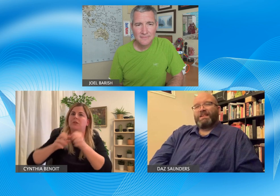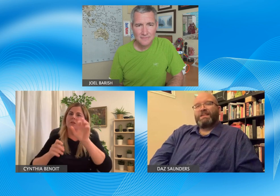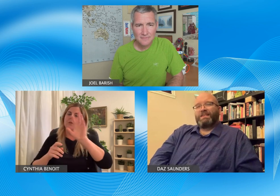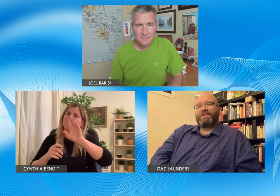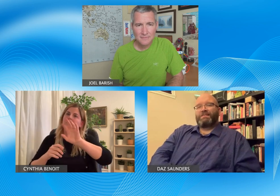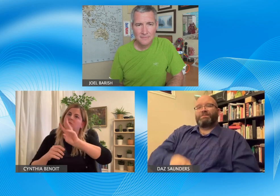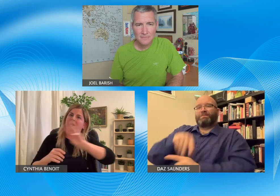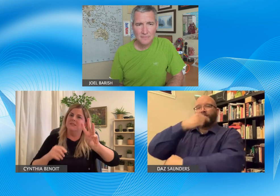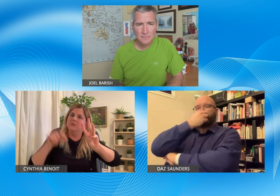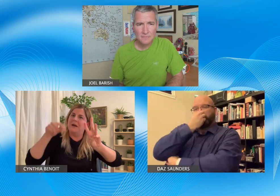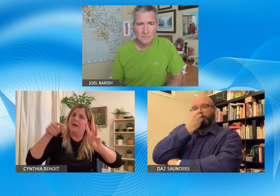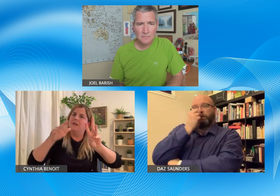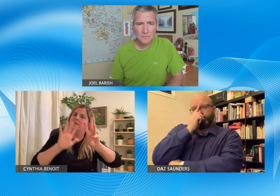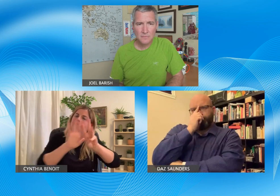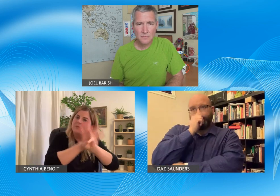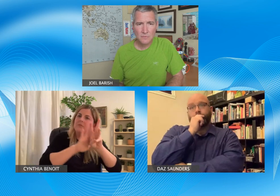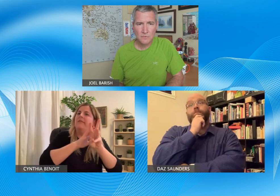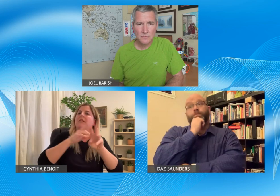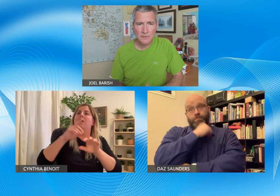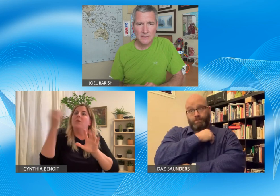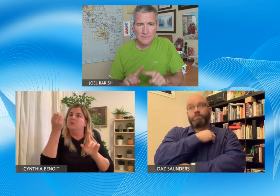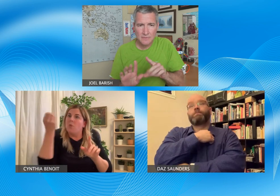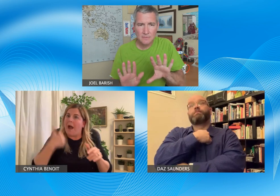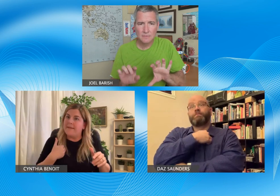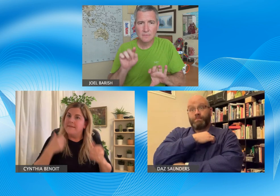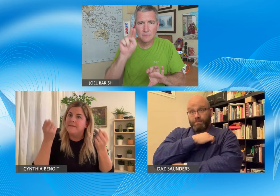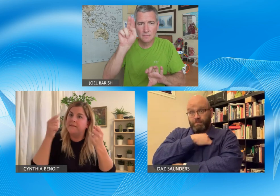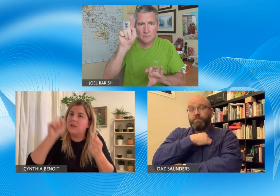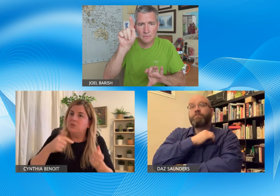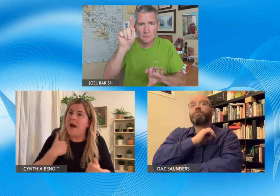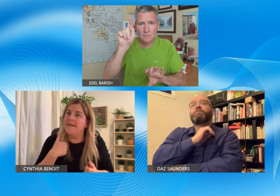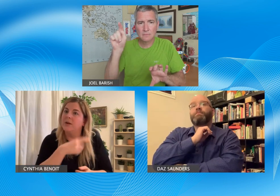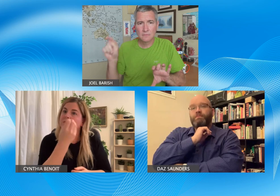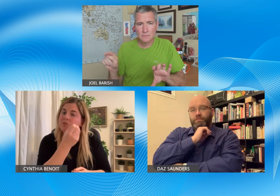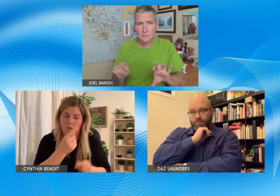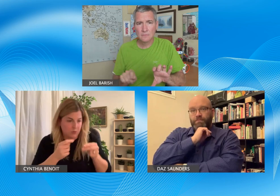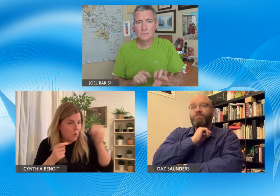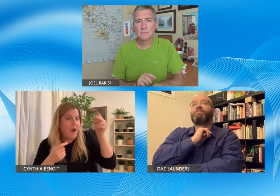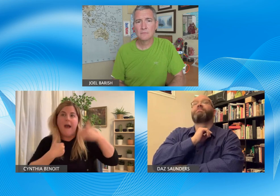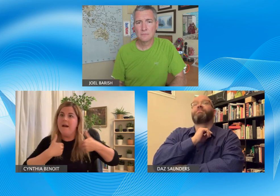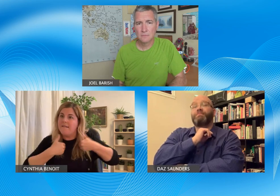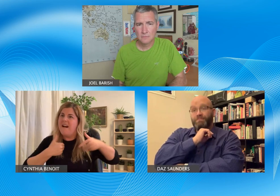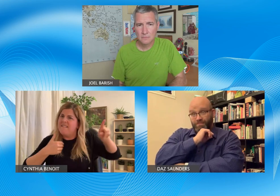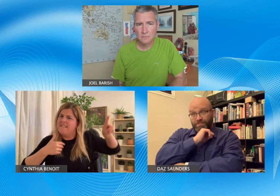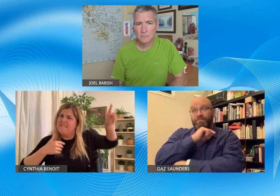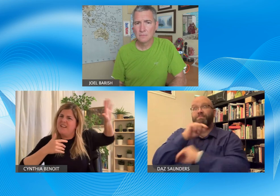For example, Western Quebec in comparison with Ontario’s LSQ.